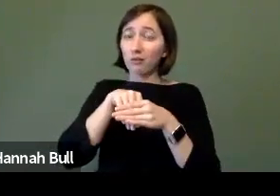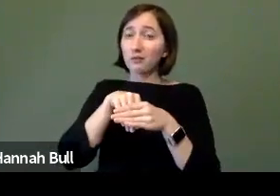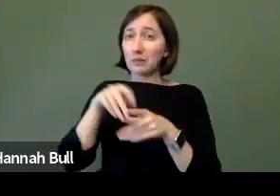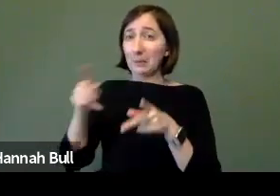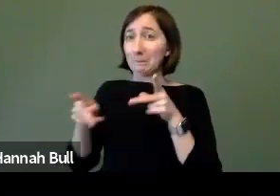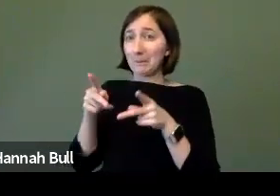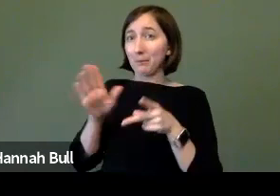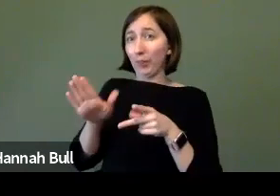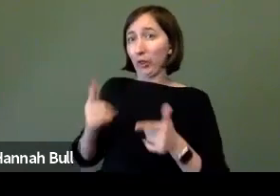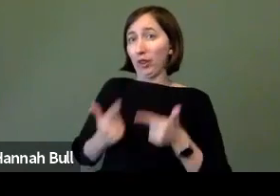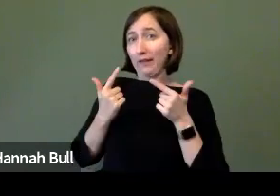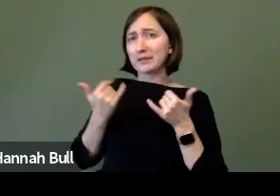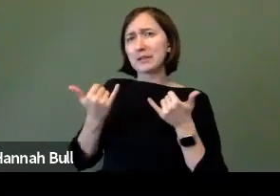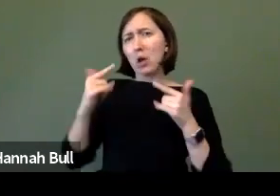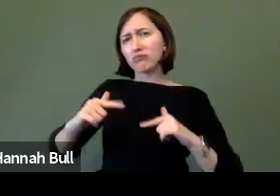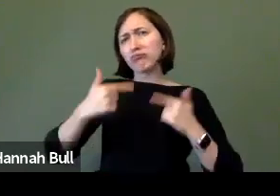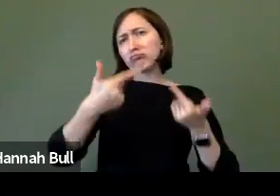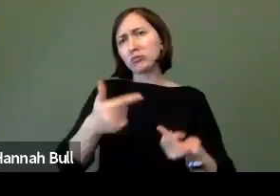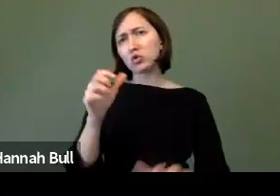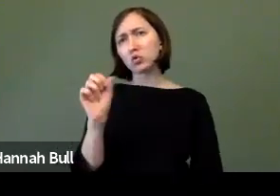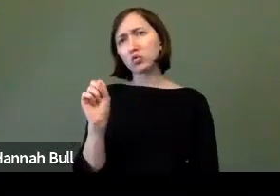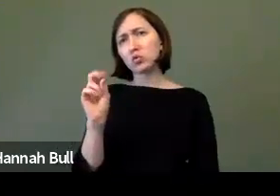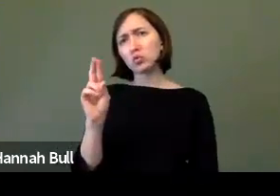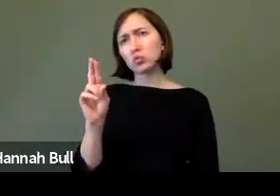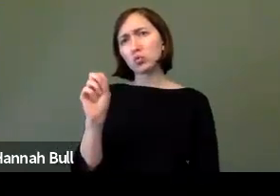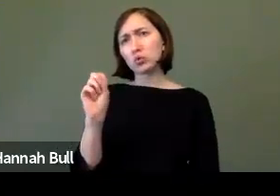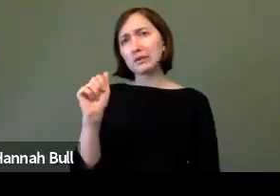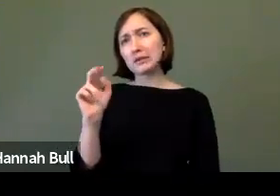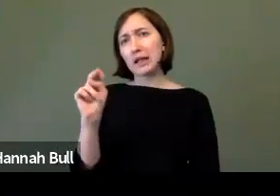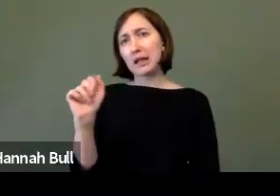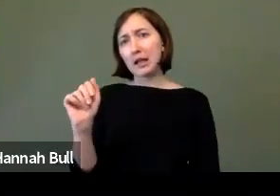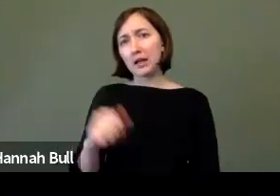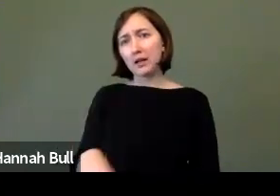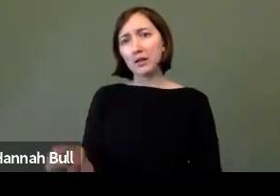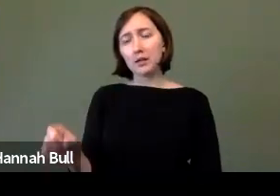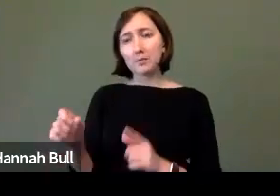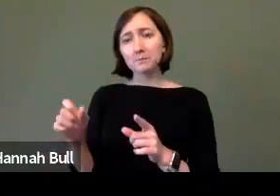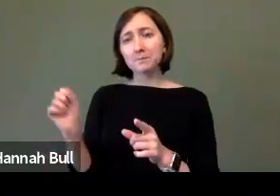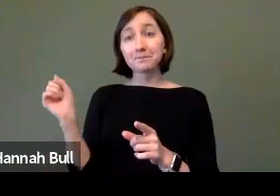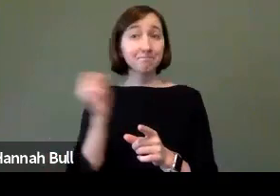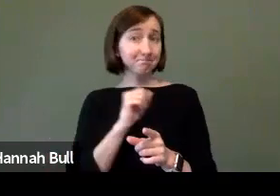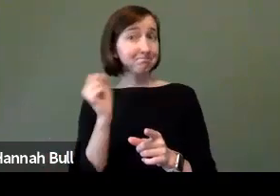I'll turn it over to Susanna to talk about the next bullets. Susanna Miller-Raines: The next few